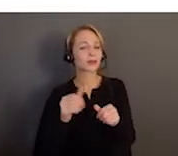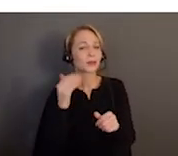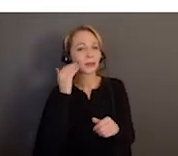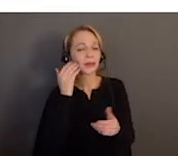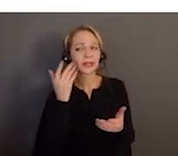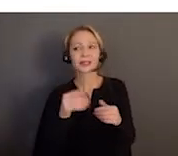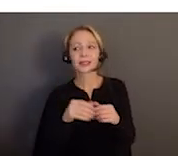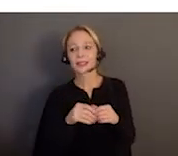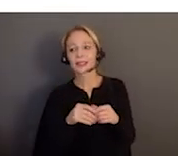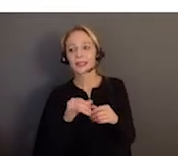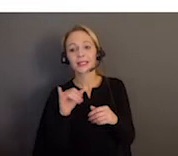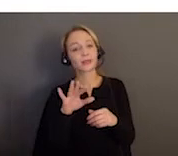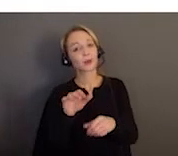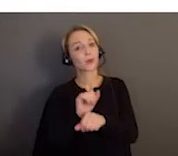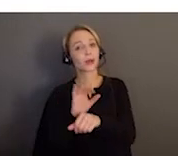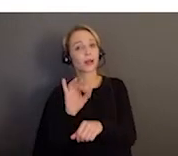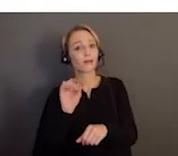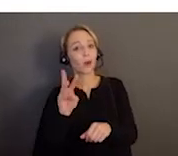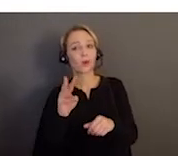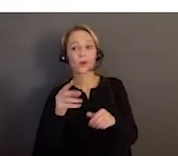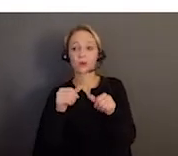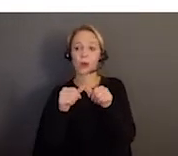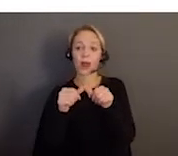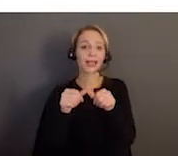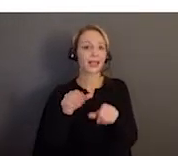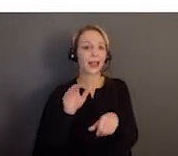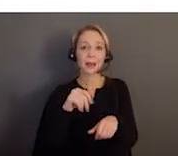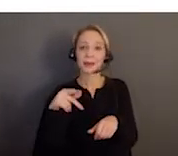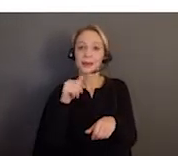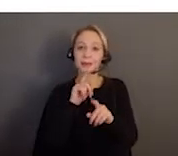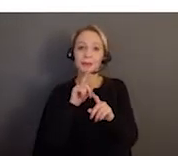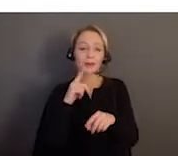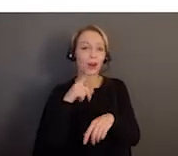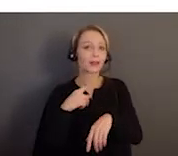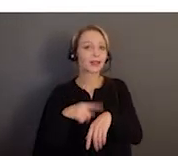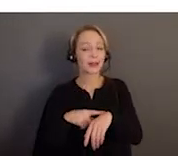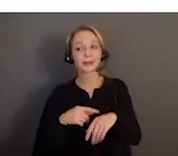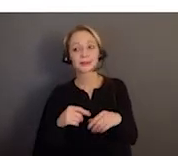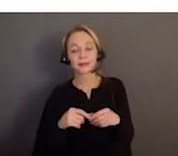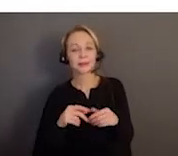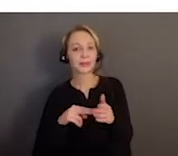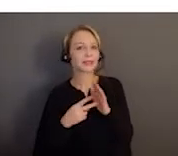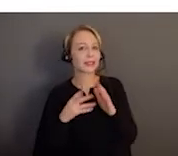IF YOUR WORK FLOW IS RUNNING AND APP DOESN'T RESPOND